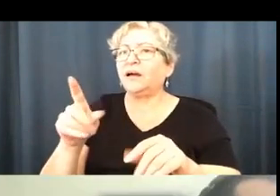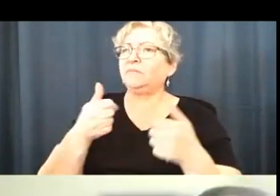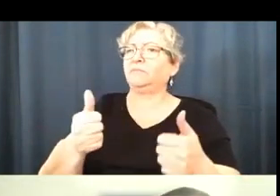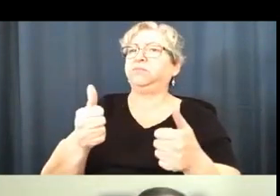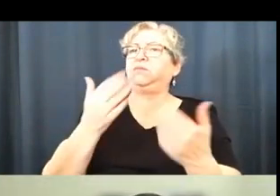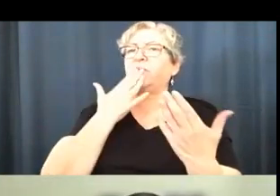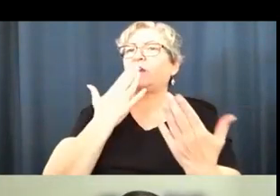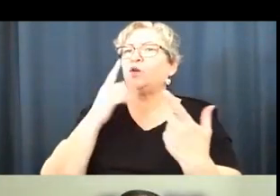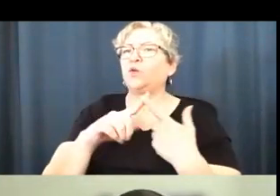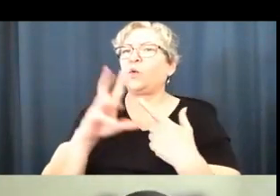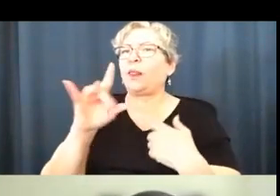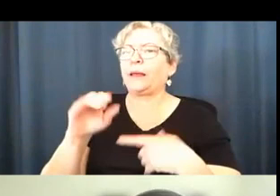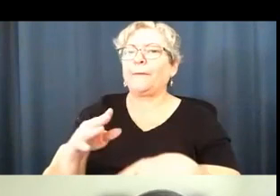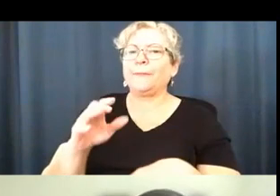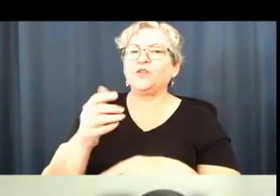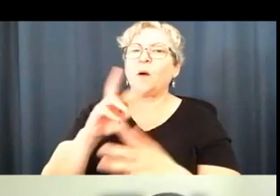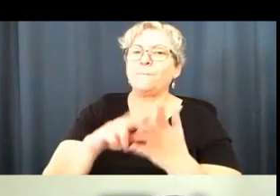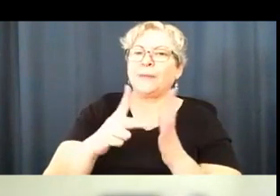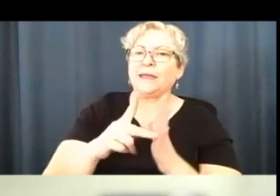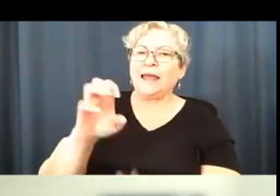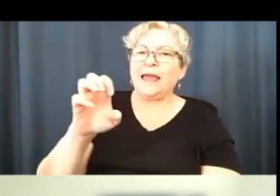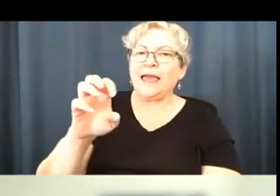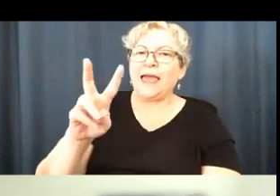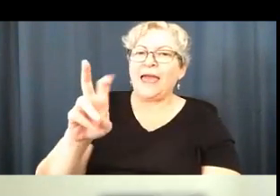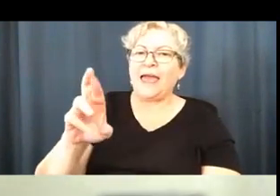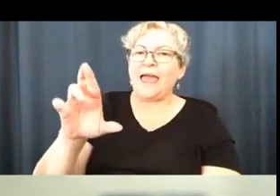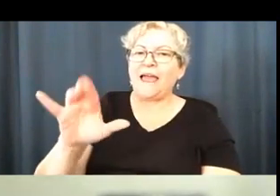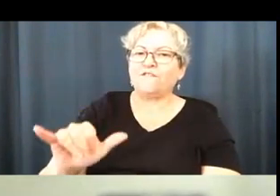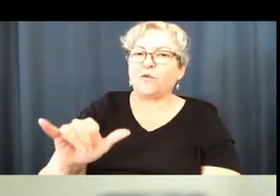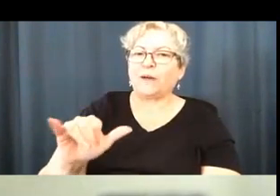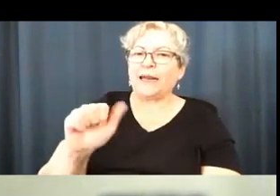Every action and that is for large mass emails.